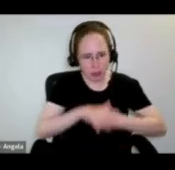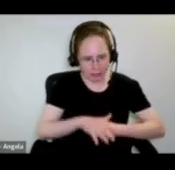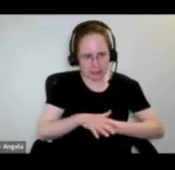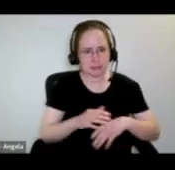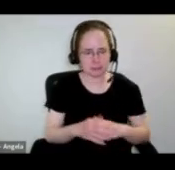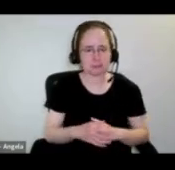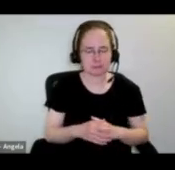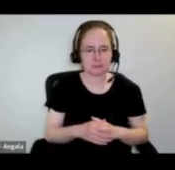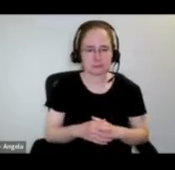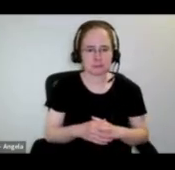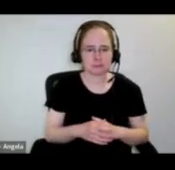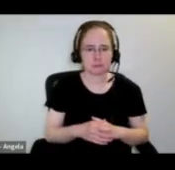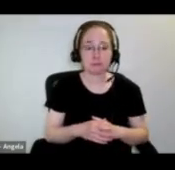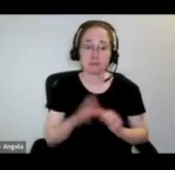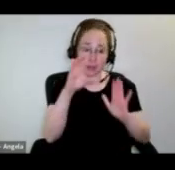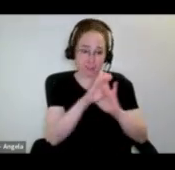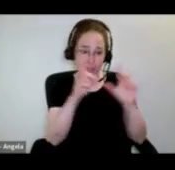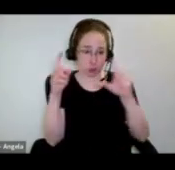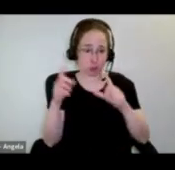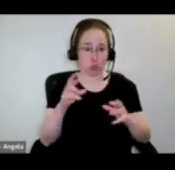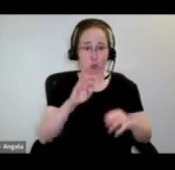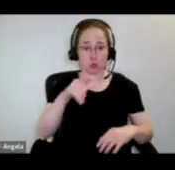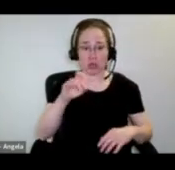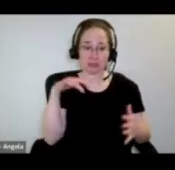David Watkins: Respite care helps reduce burnout and stress of the caregiver.